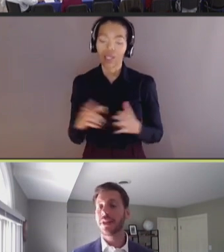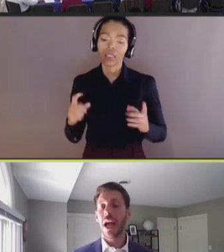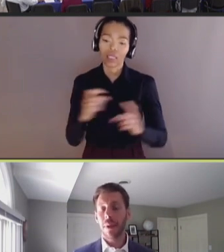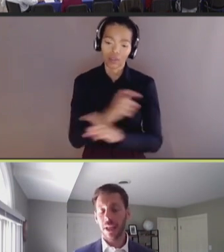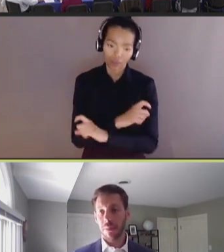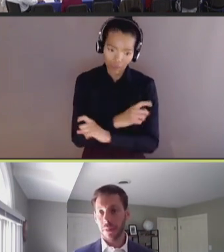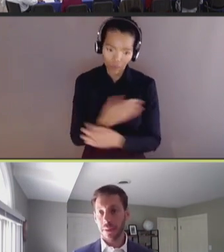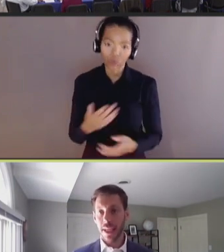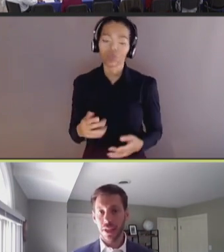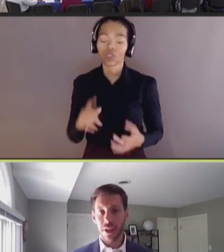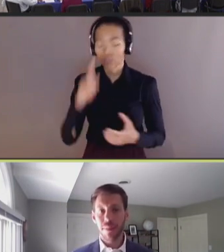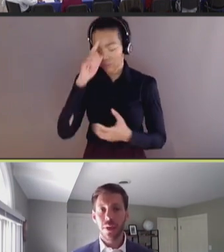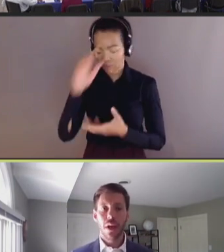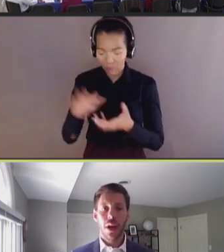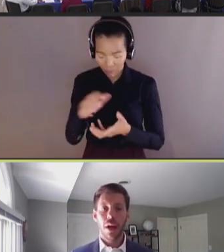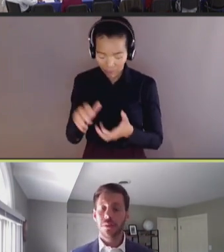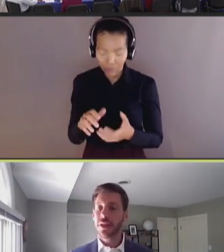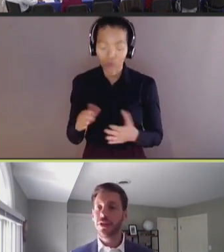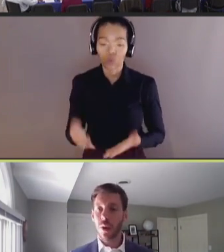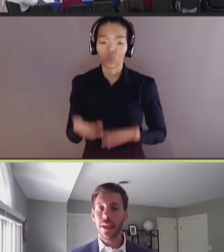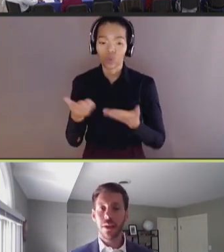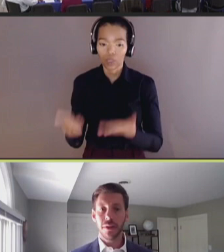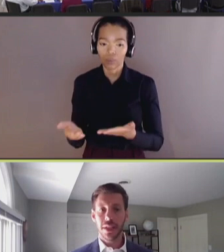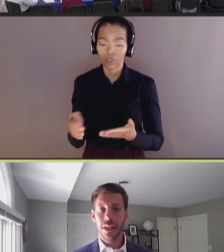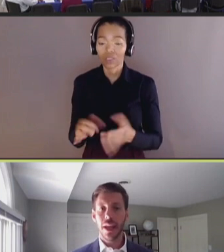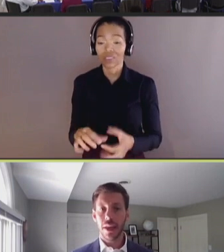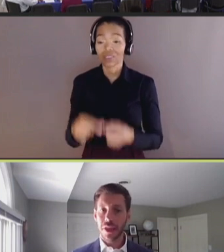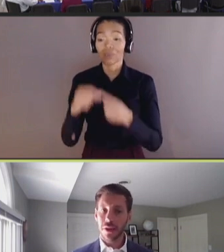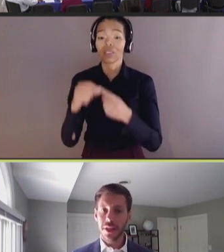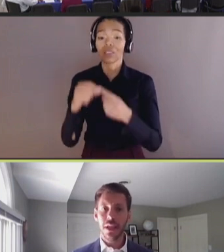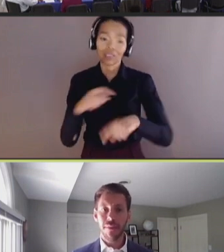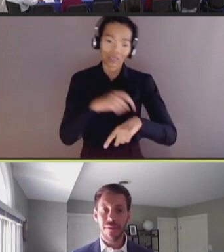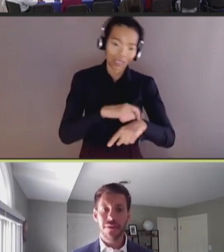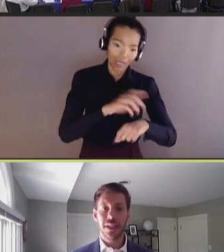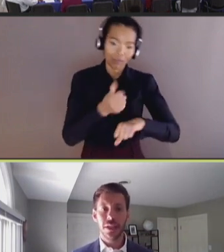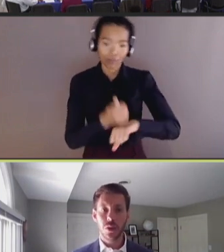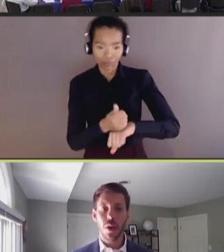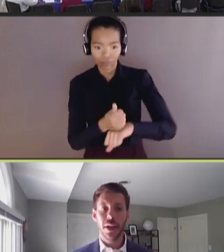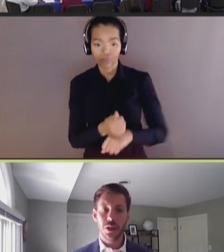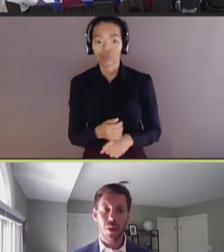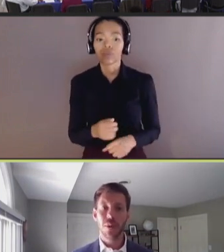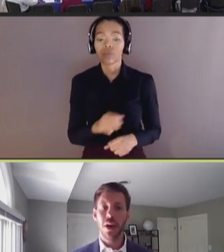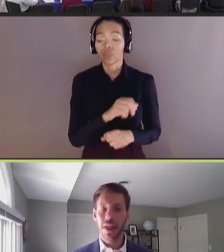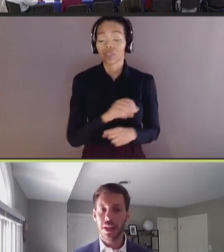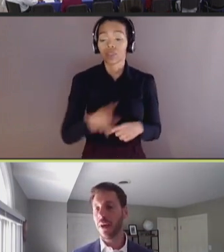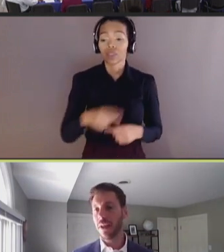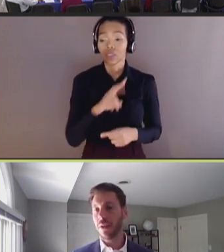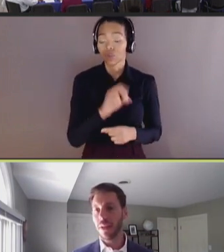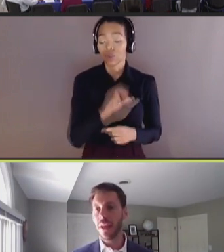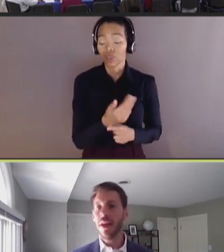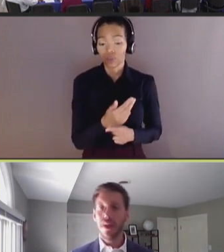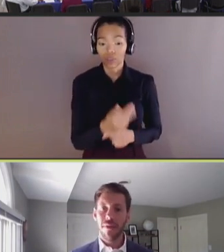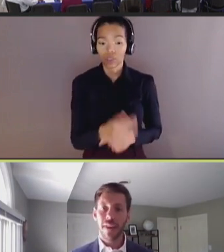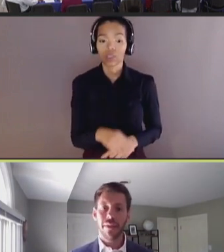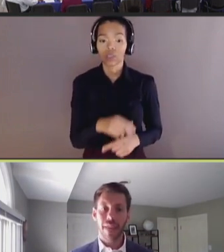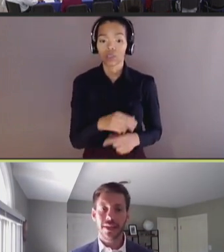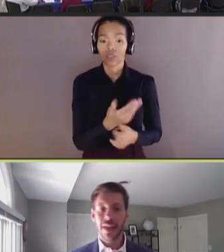timing and implementation. Since 2013, a 13, 15, 20, 21 and 23 valent vaccine